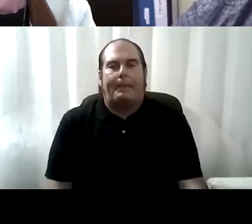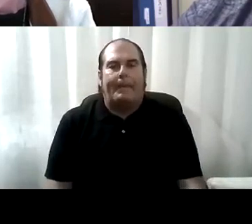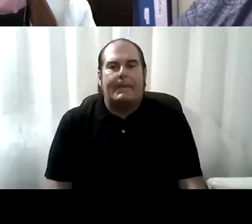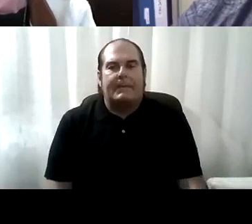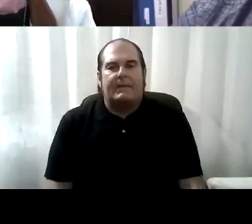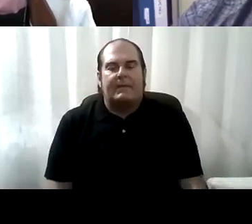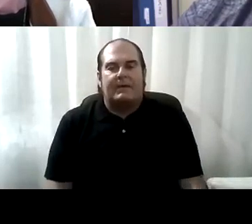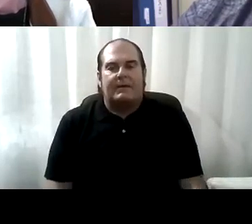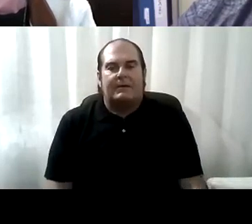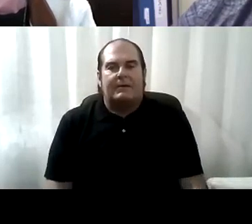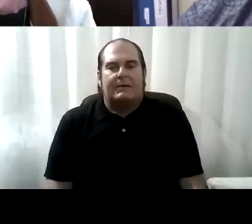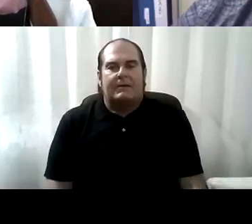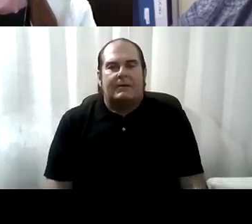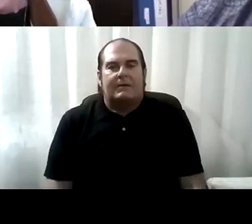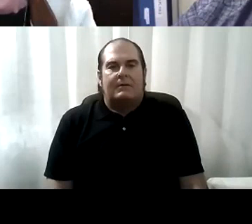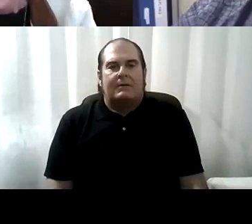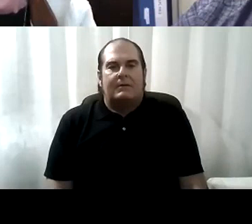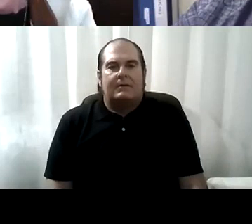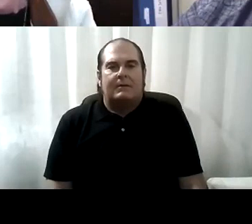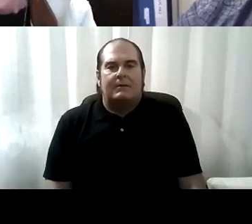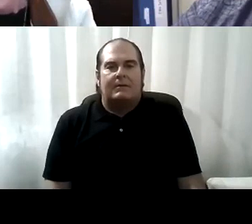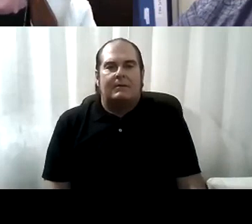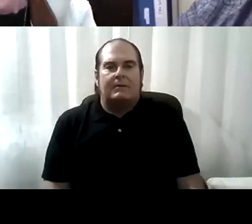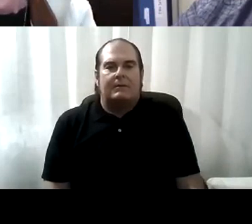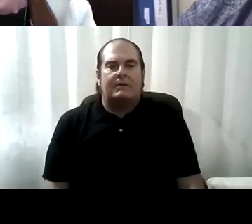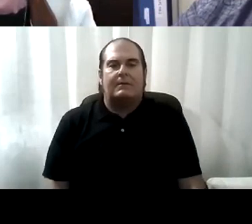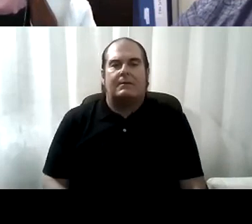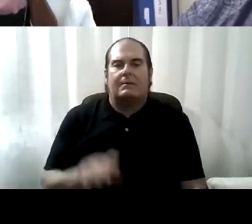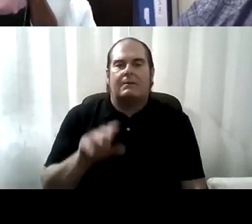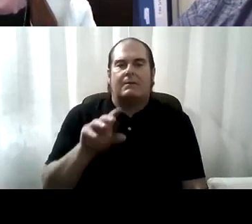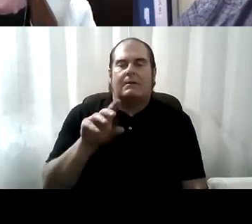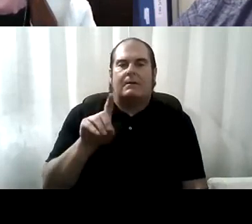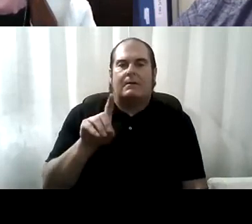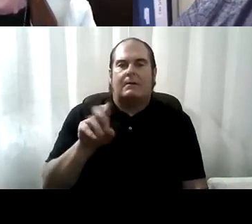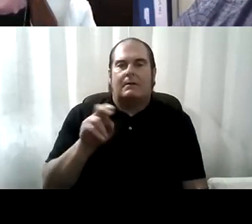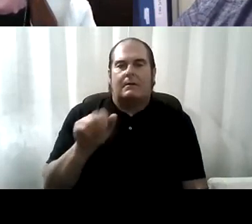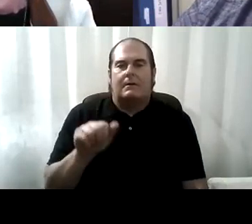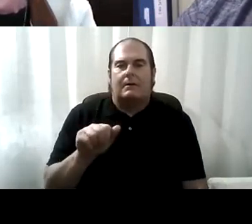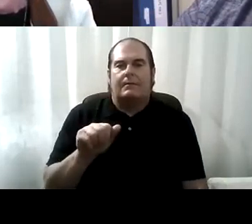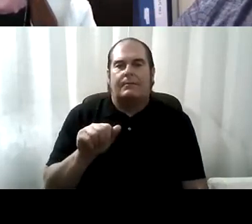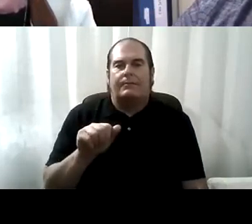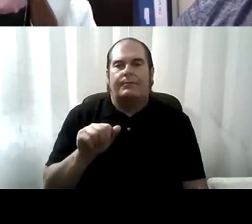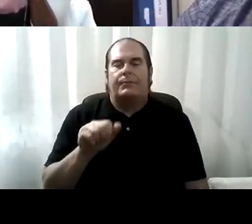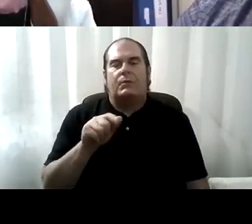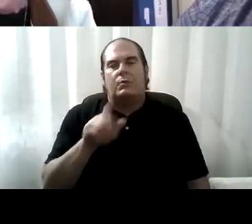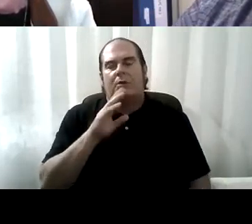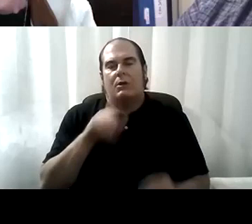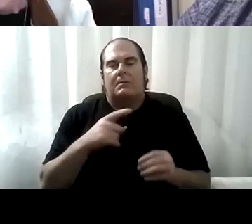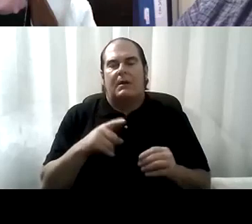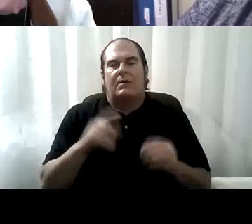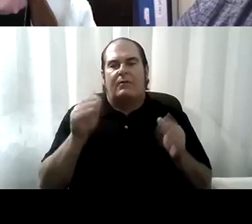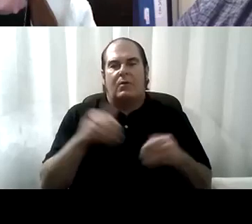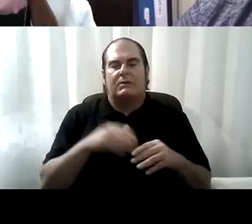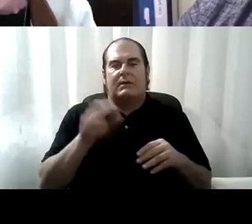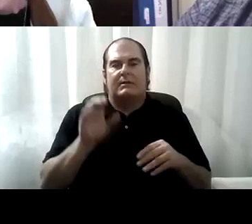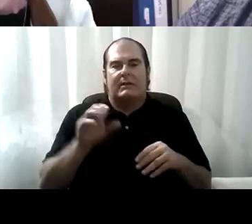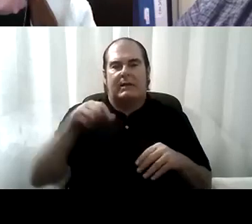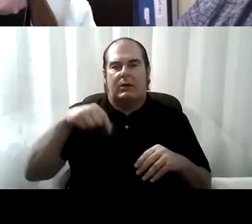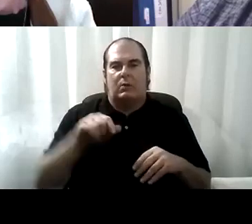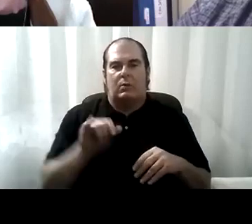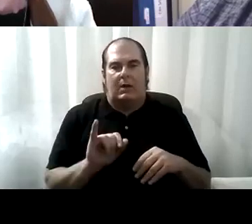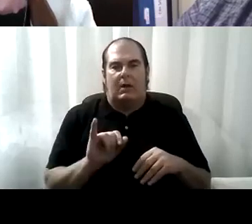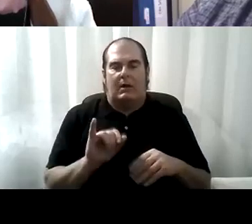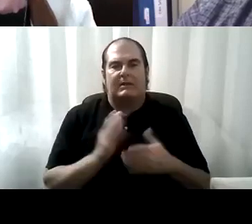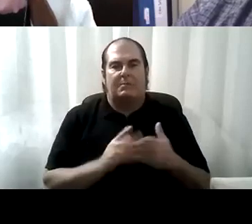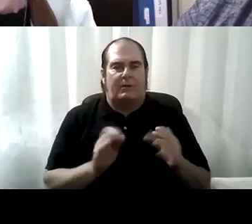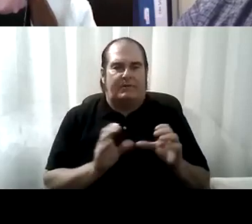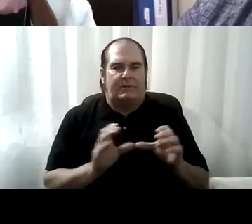Dena, you had mentioned the focus on CQI as part of the certification process, there's